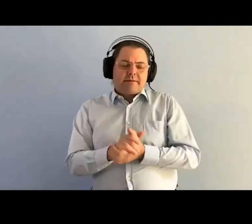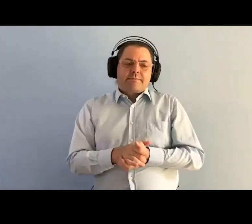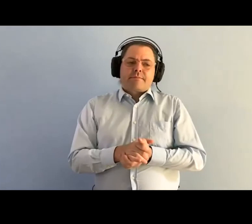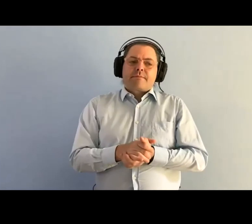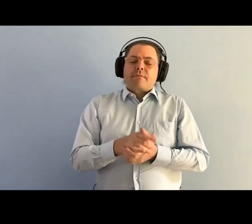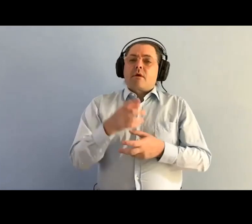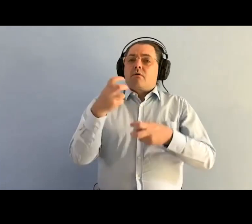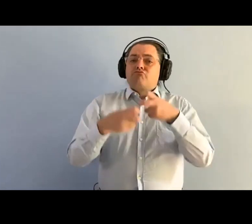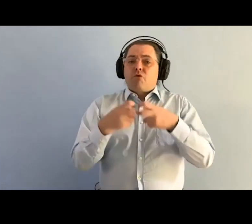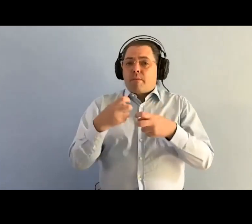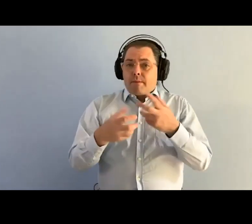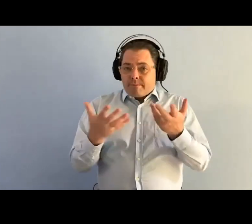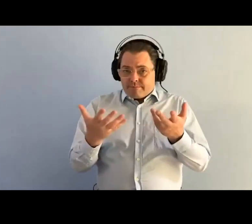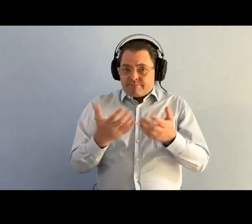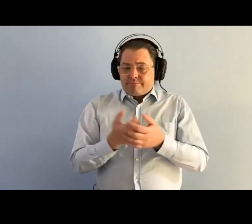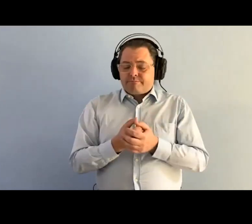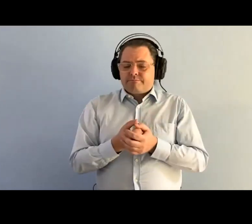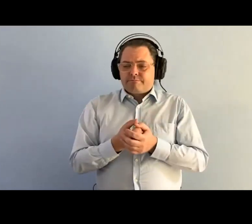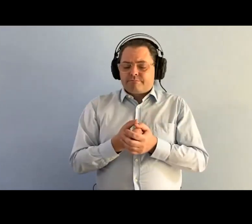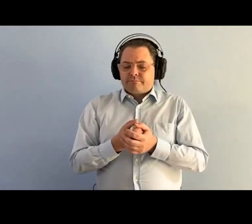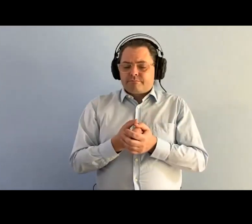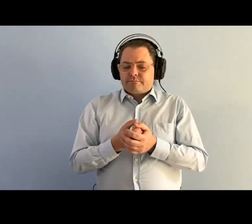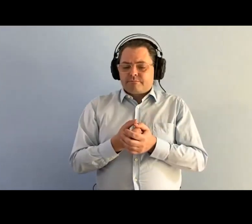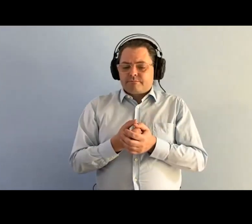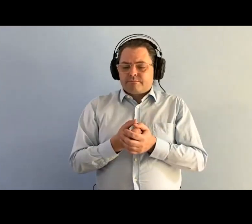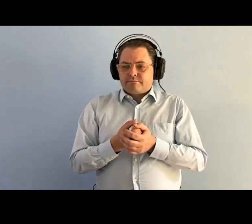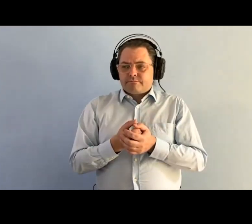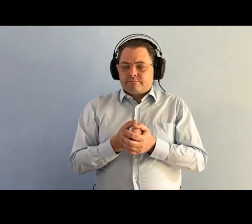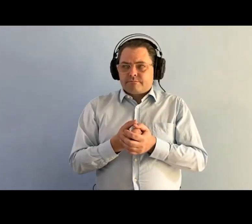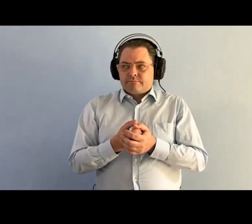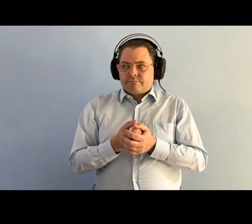of the people, that all the people get vaccines.